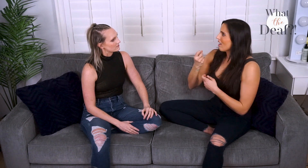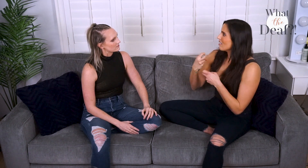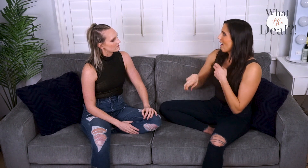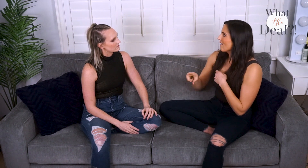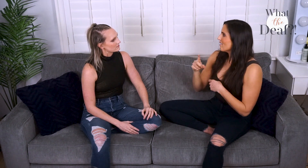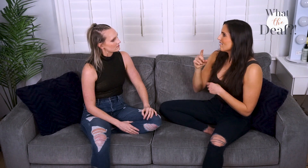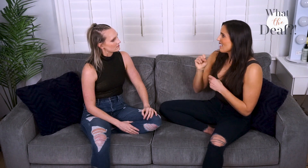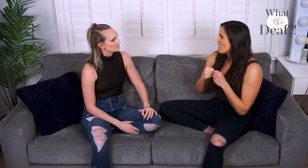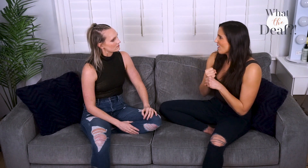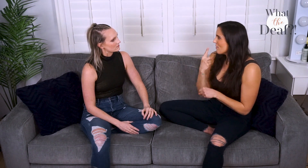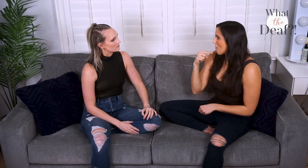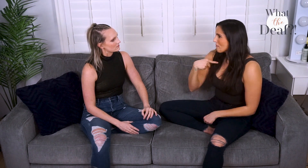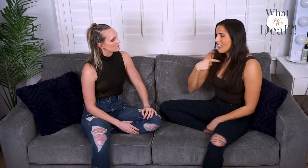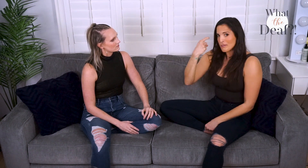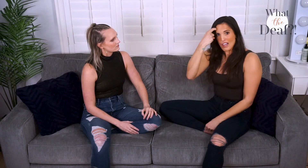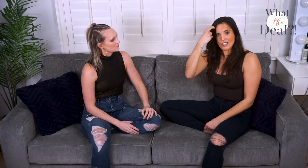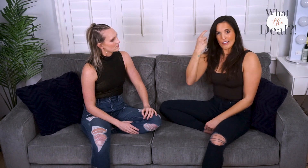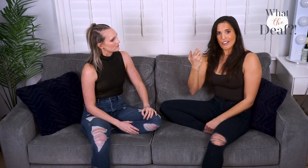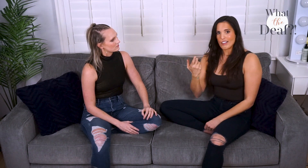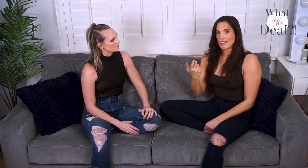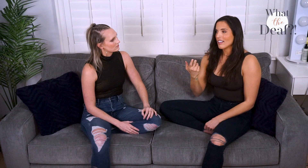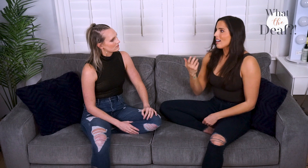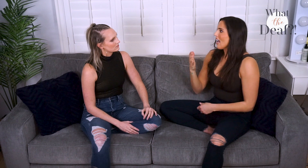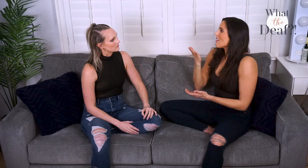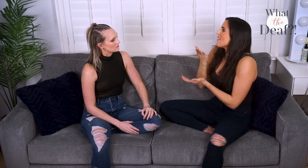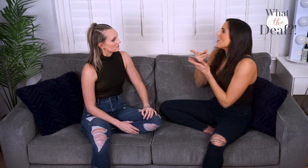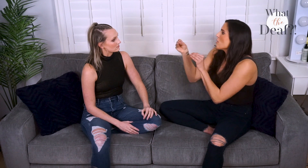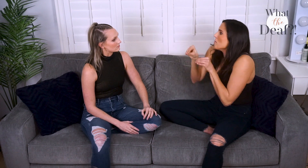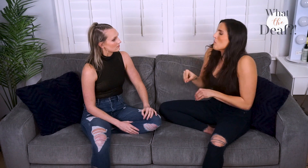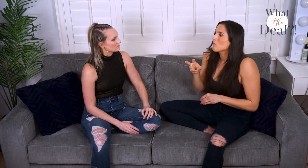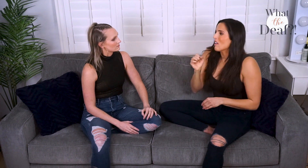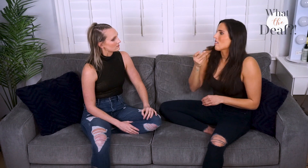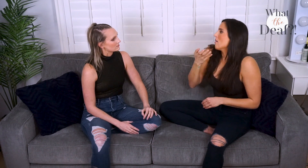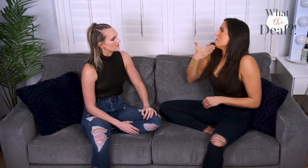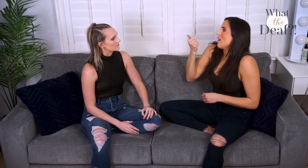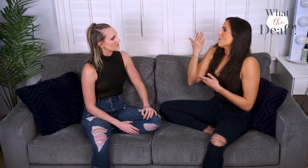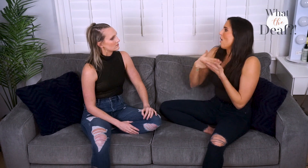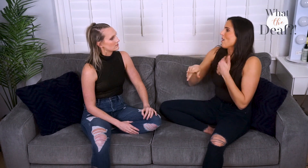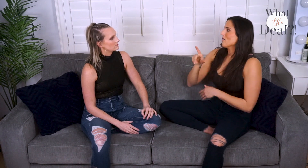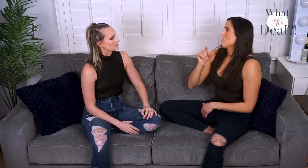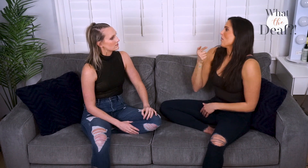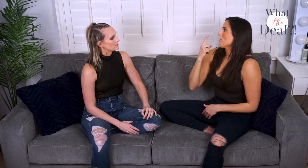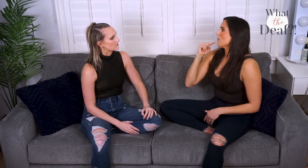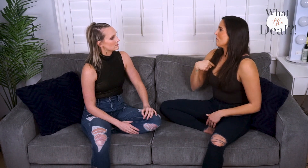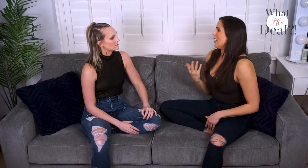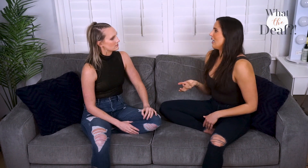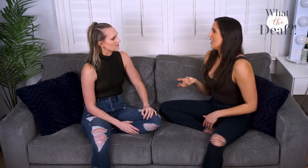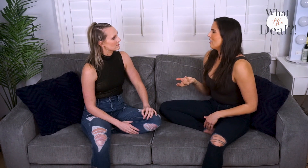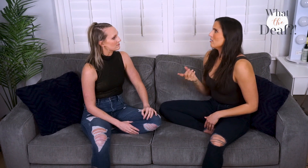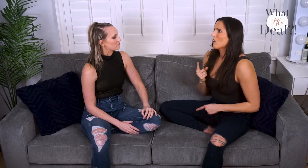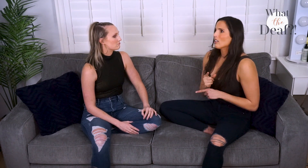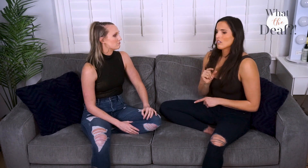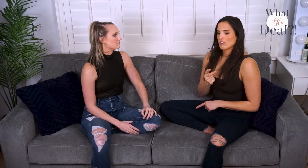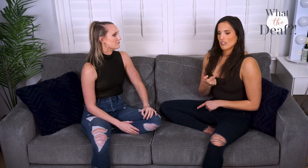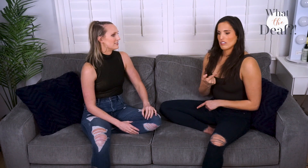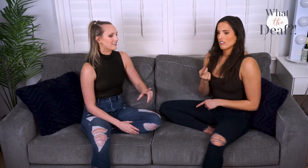was a tough year for me mentally. And the fact that you moved was the best part of 2021 for me.